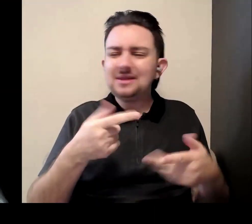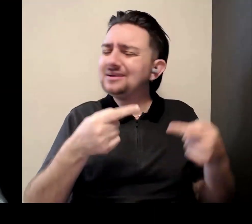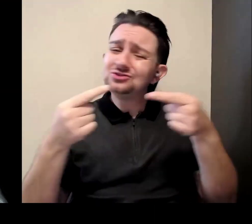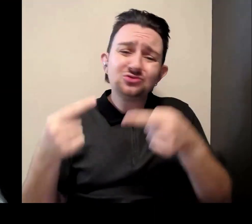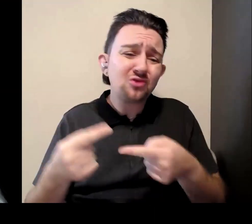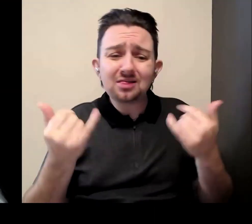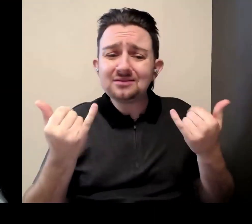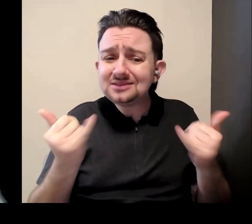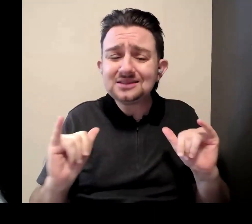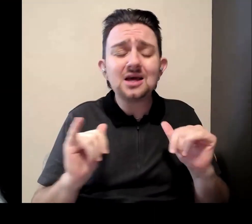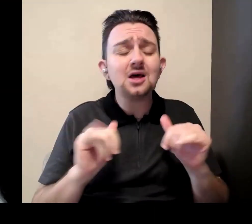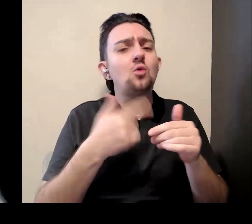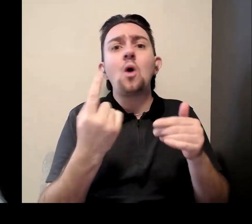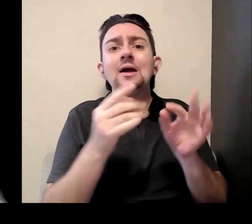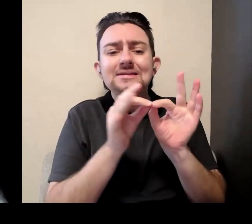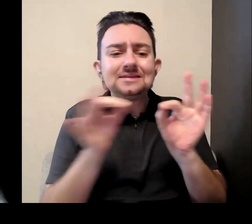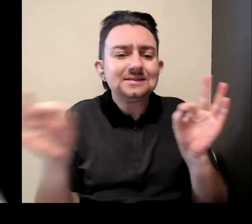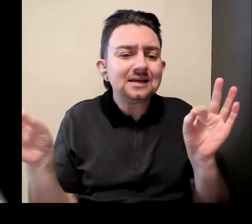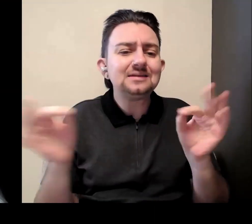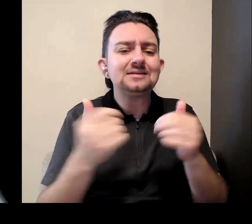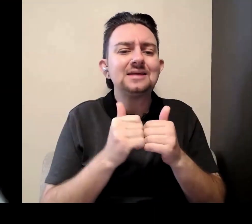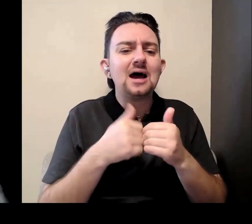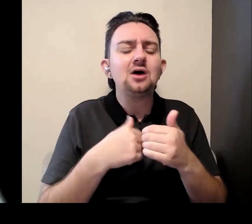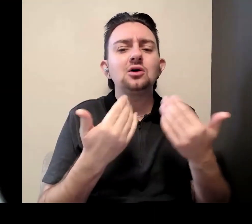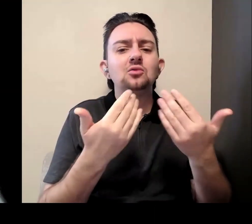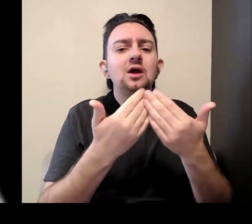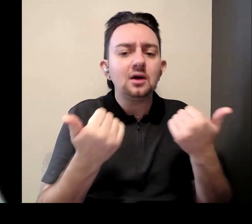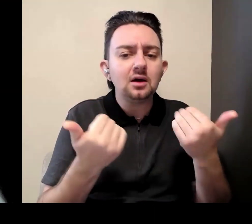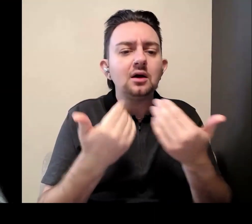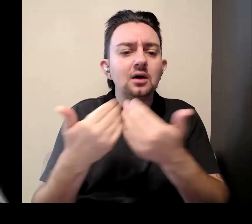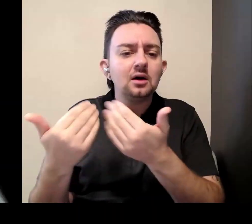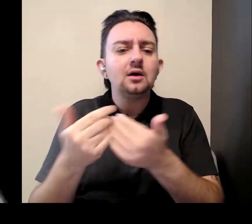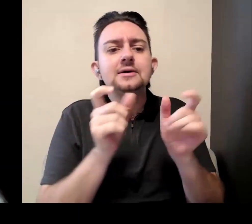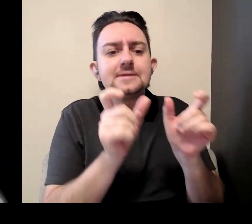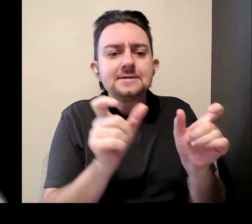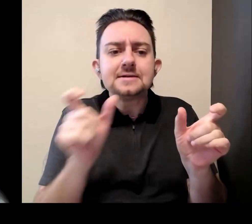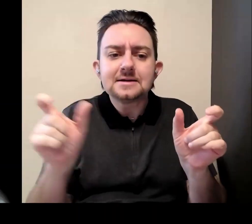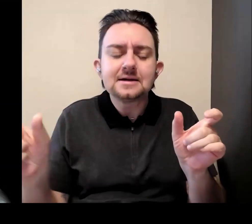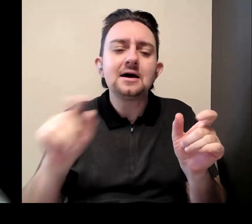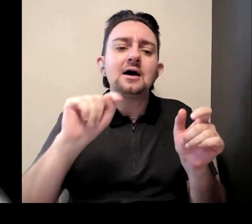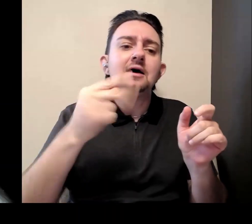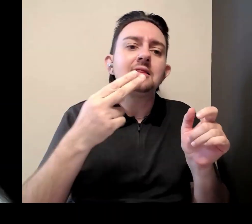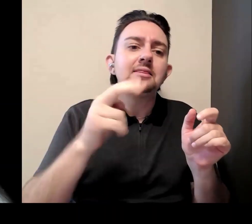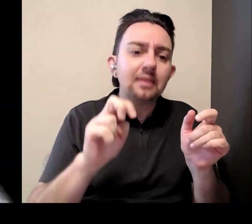They don't know how to hear what the cat ran down the street. Once again, it's kind of a BLOB to them.